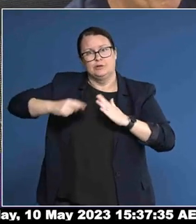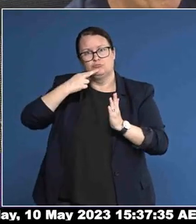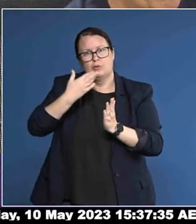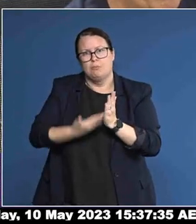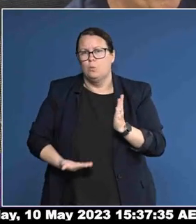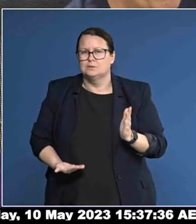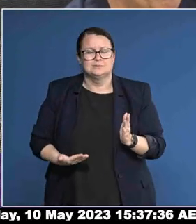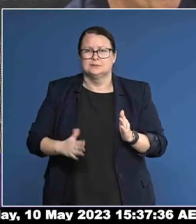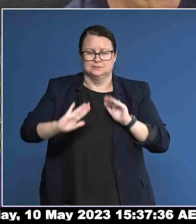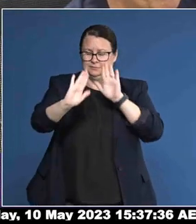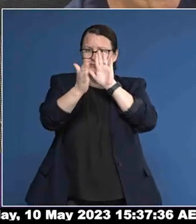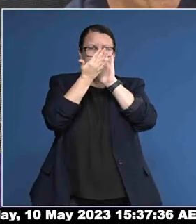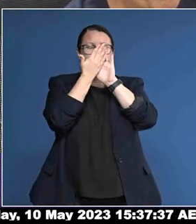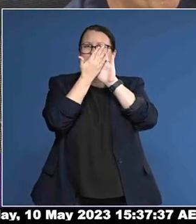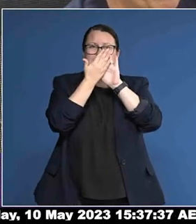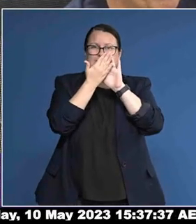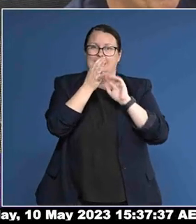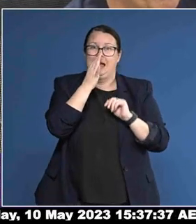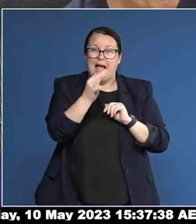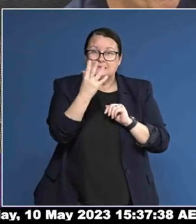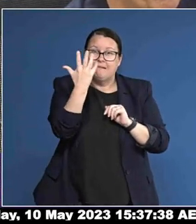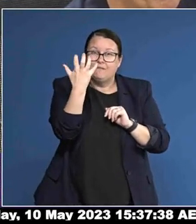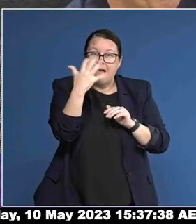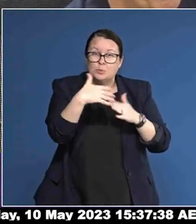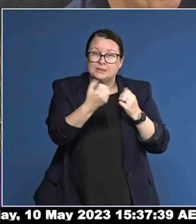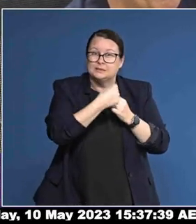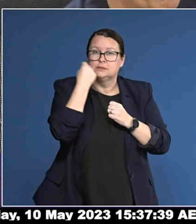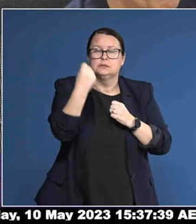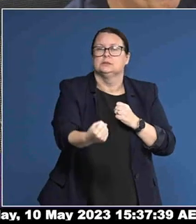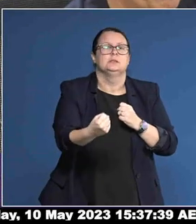tight that the extension of five days would create a jeopardy to the whole of the